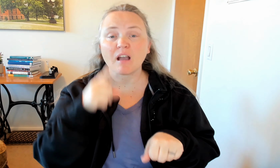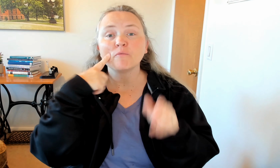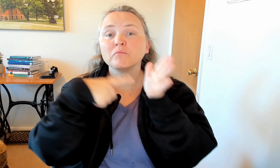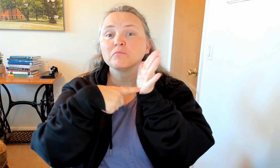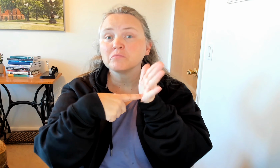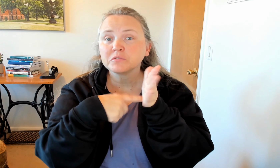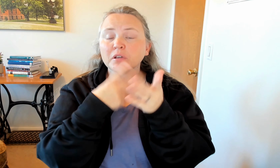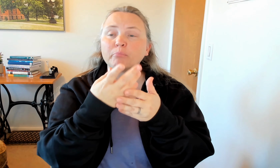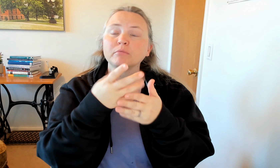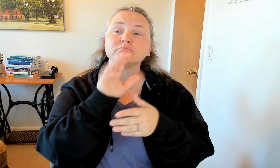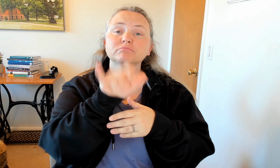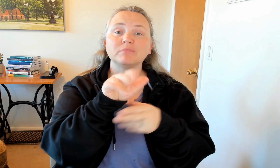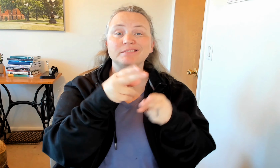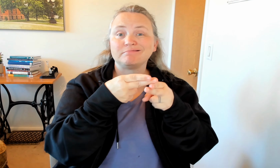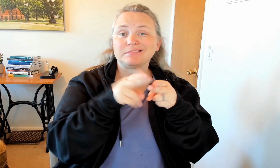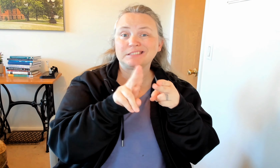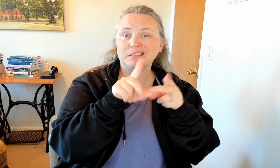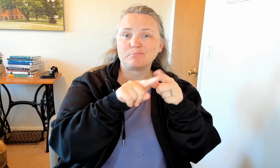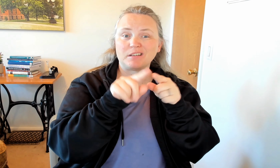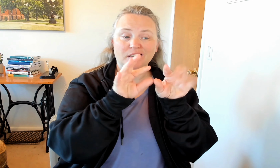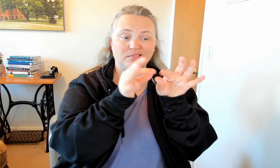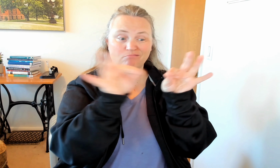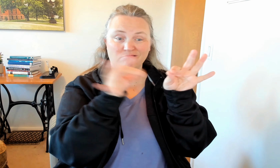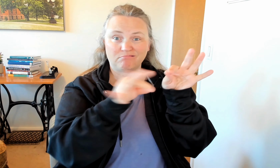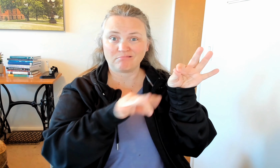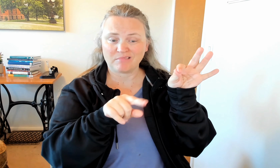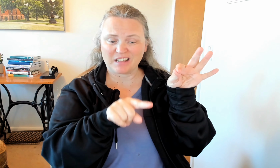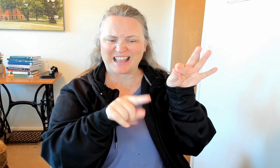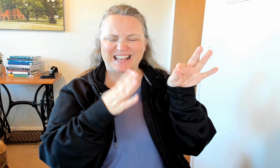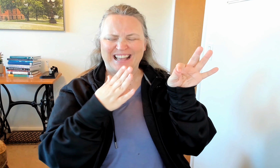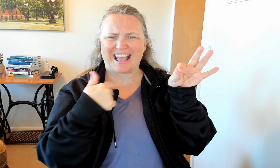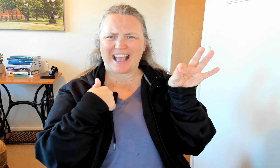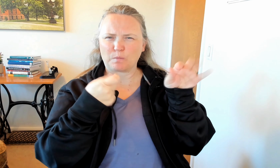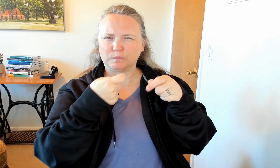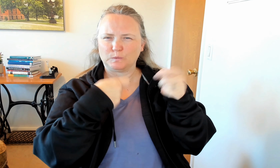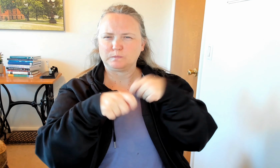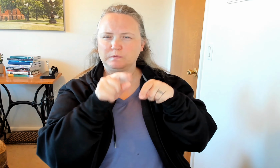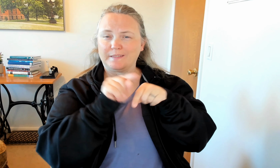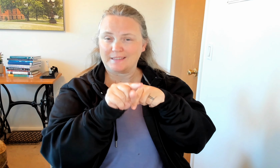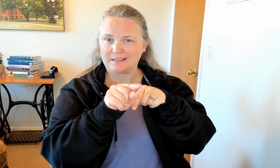You can also create snippets that vary the content based on what you want to say.